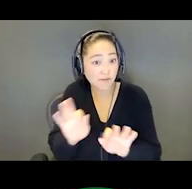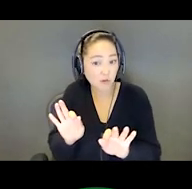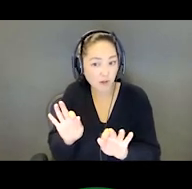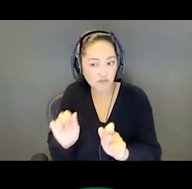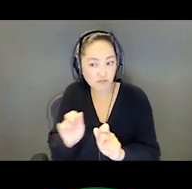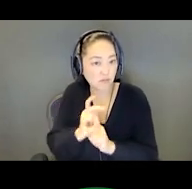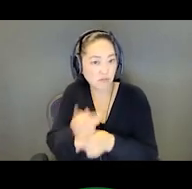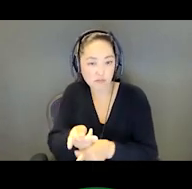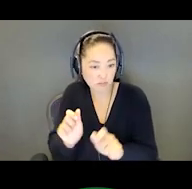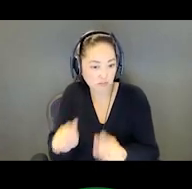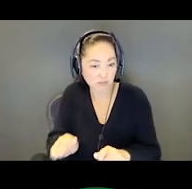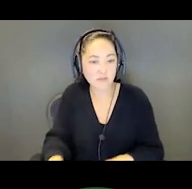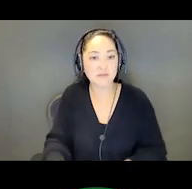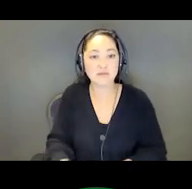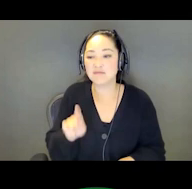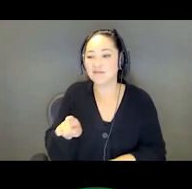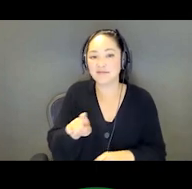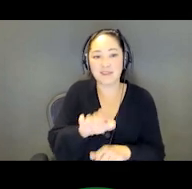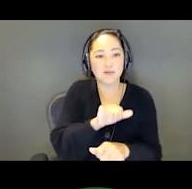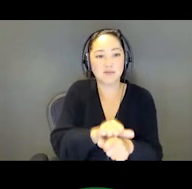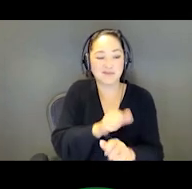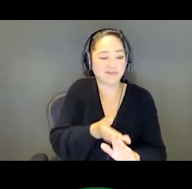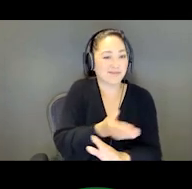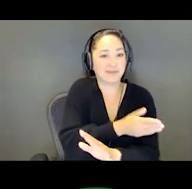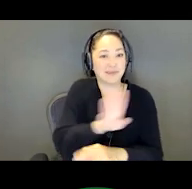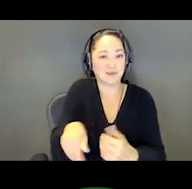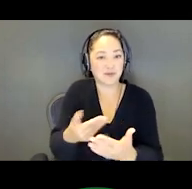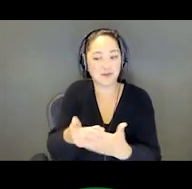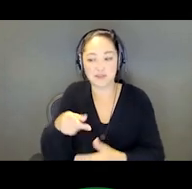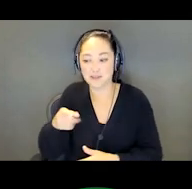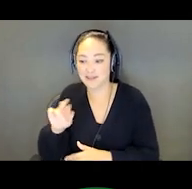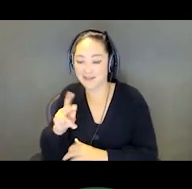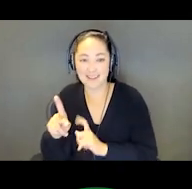And you just have to reserve it in advance and it's in the main Shelley which is the